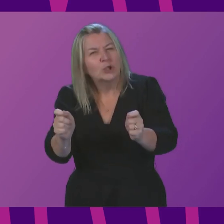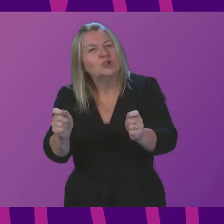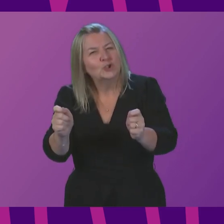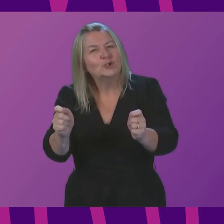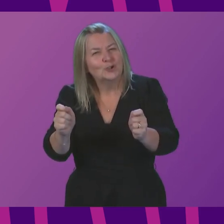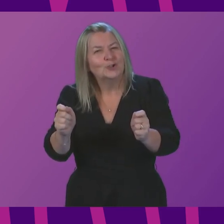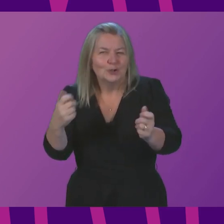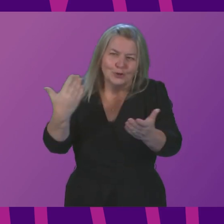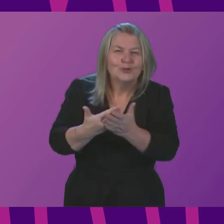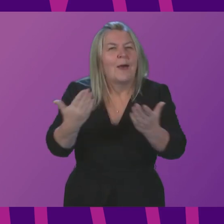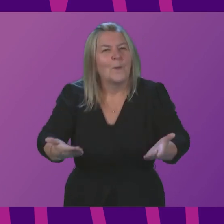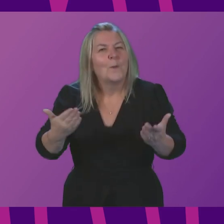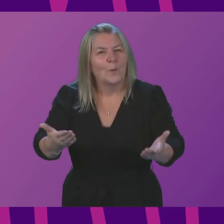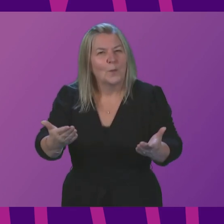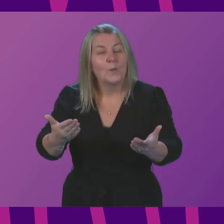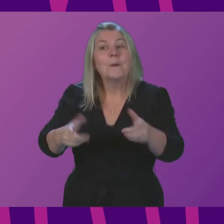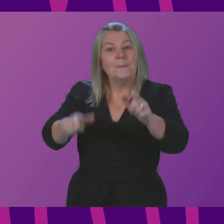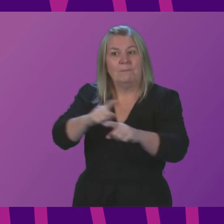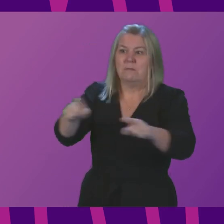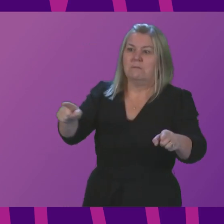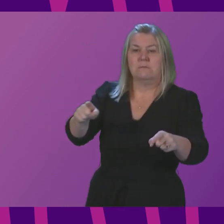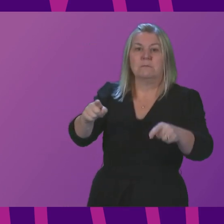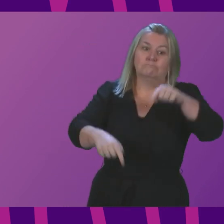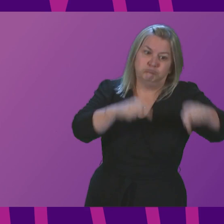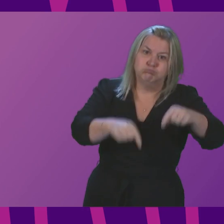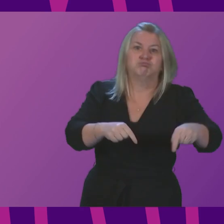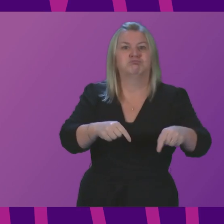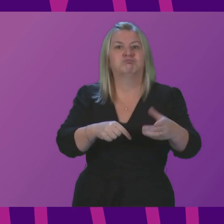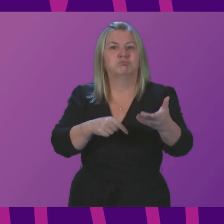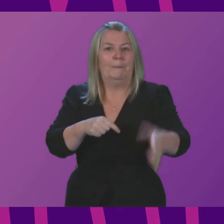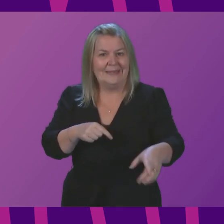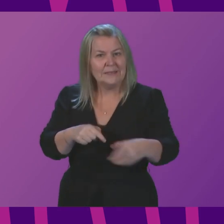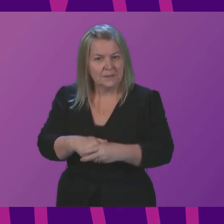subject to violence. I readily accept that responsibility.